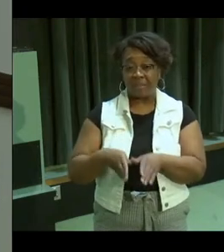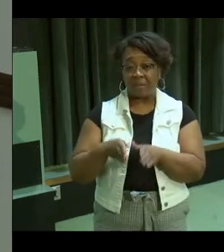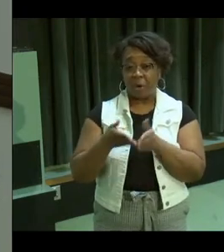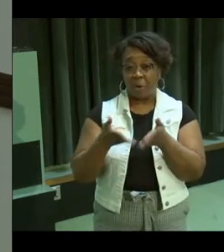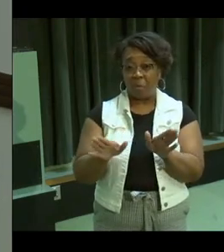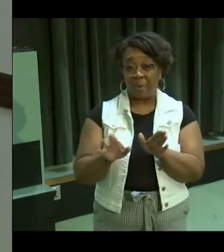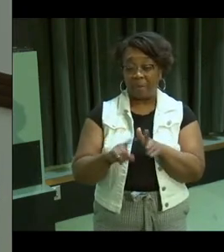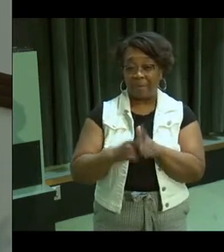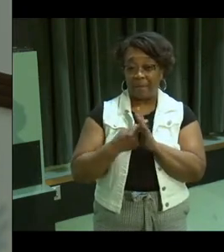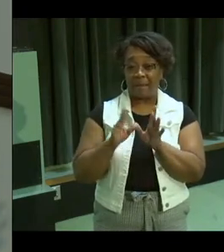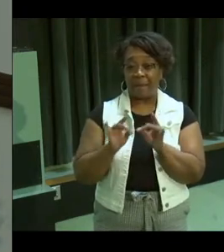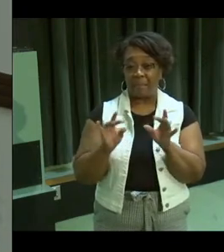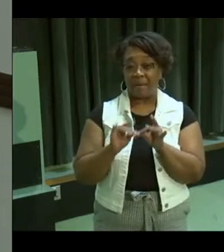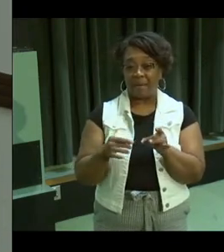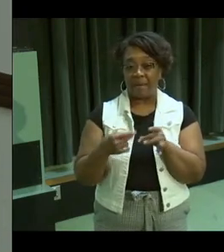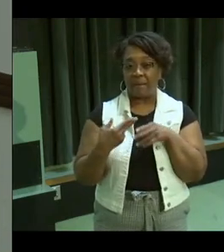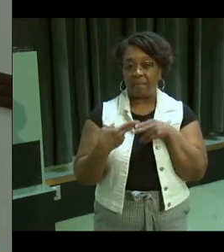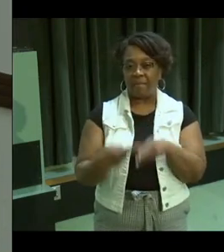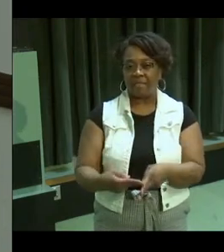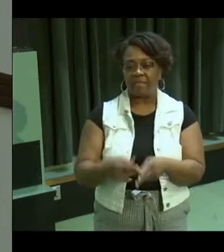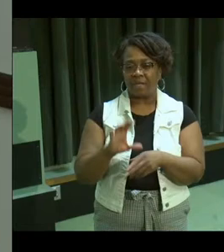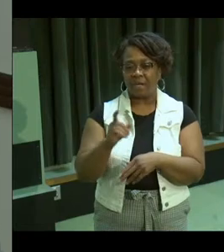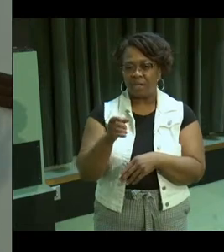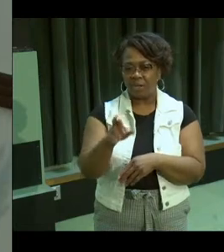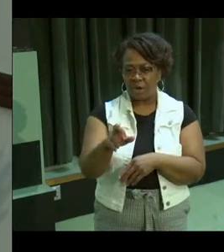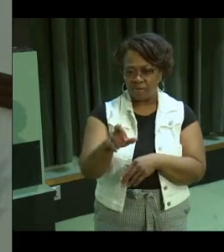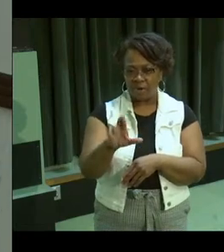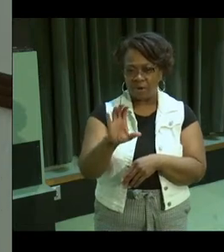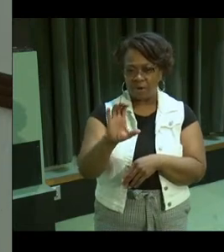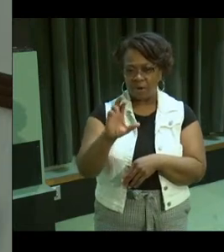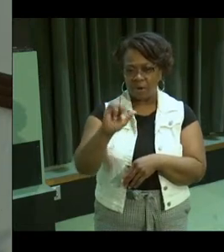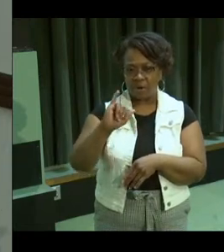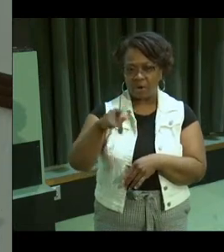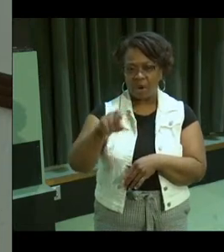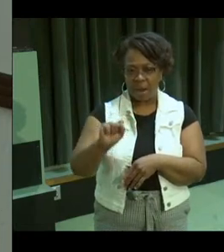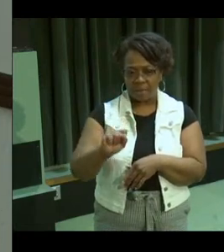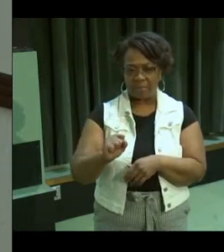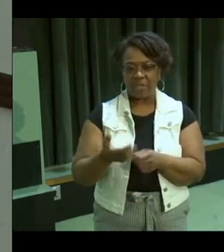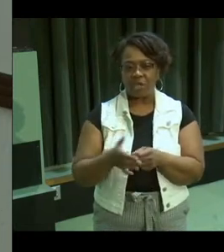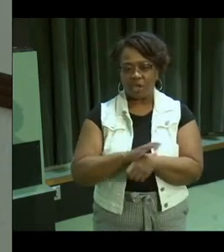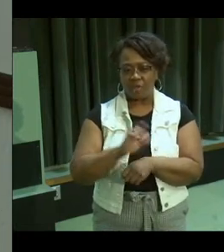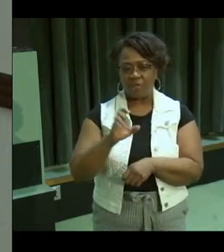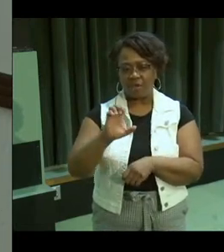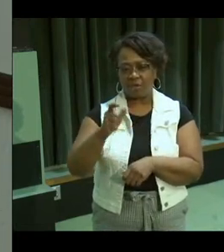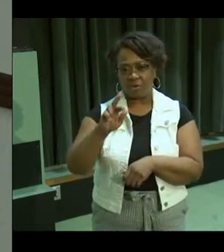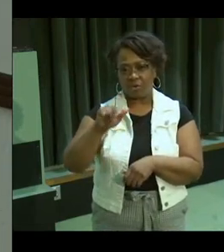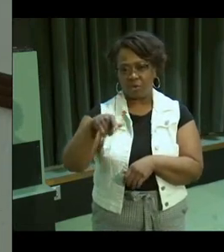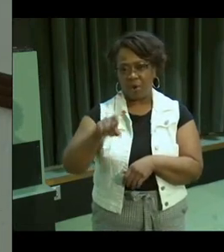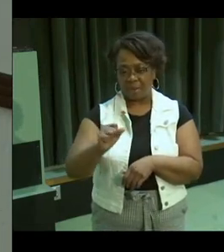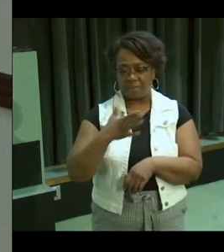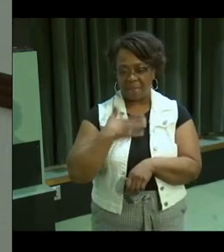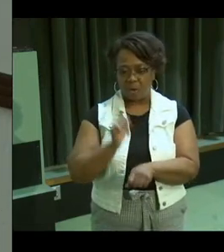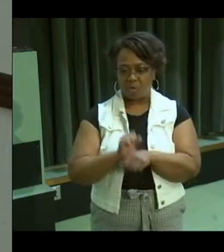gave opening remarks and mentioned cover crops, which is